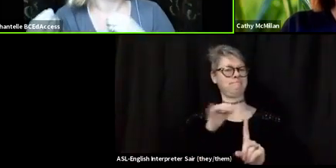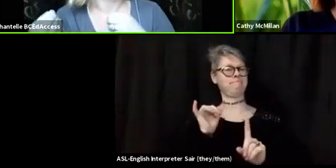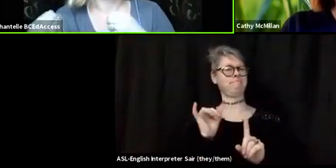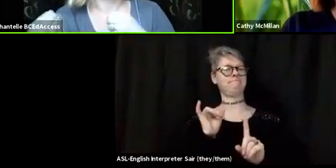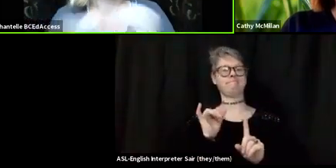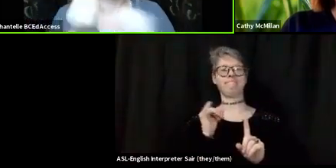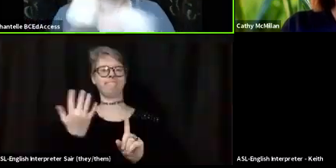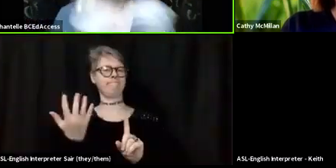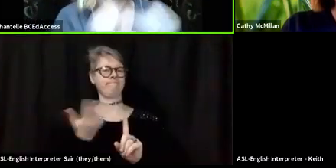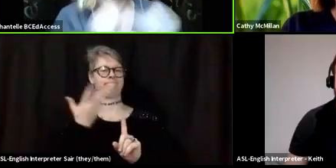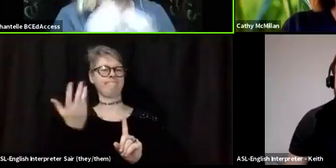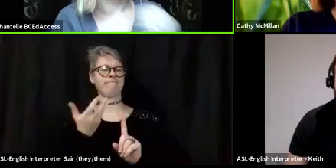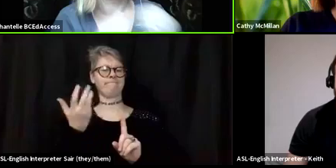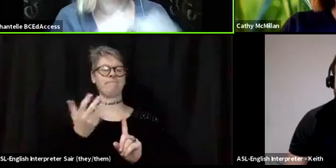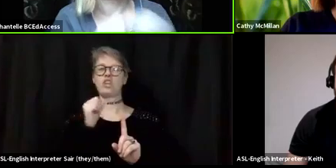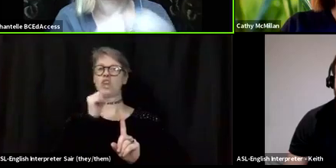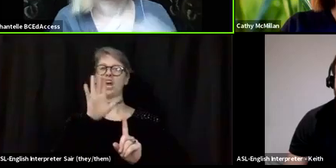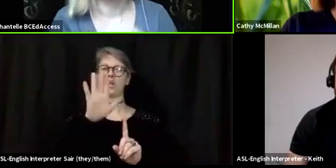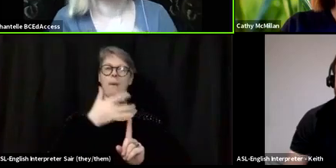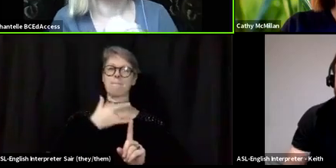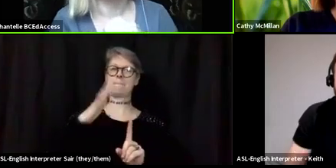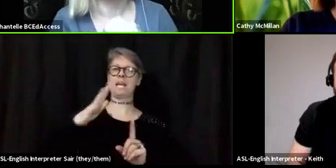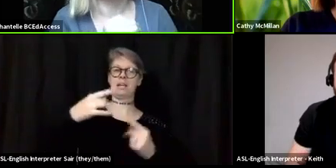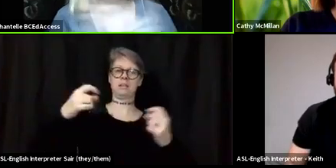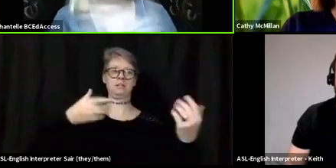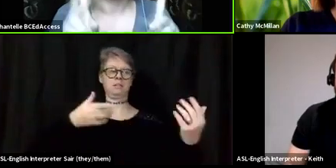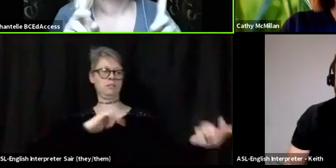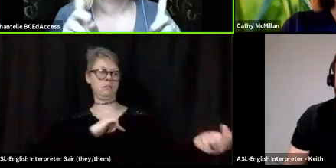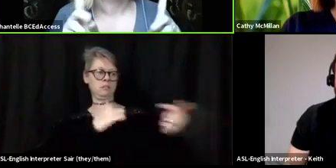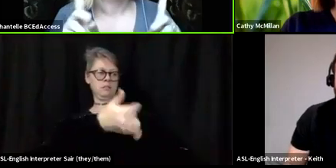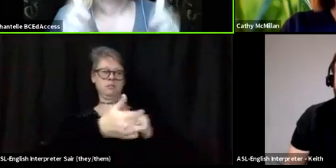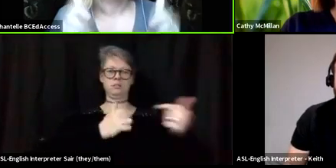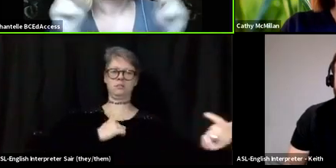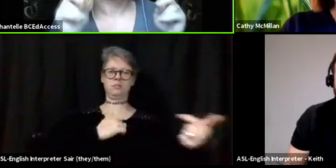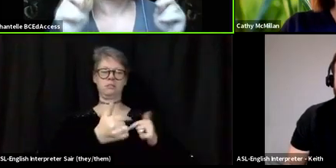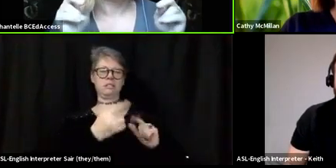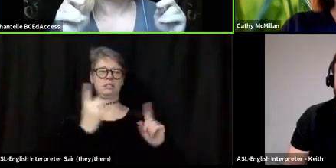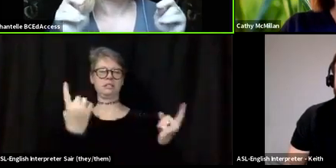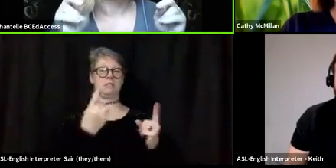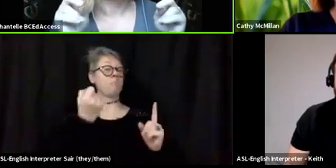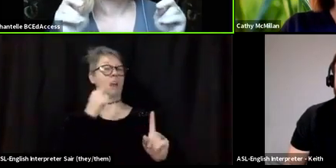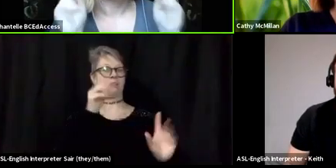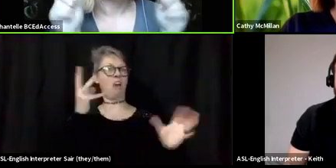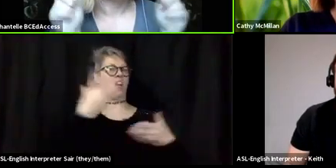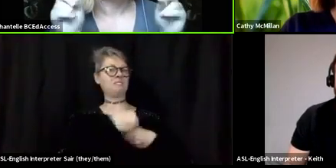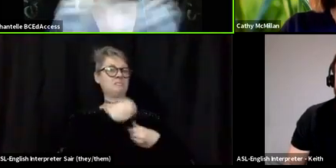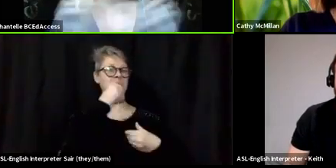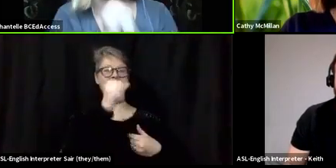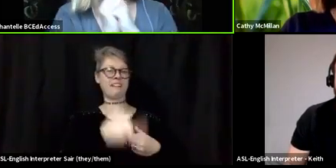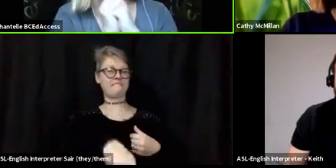have some odd. odd